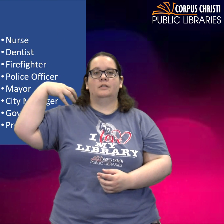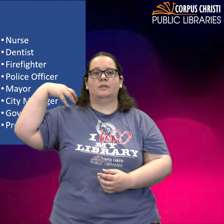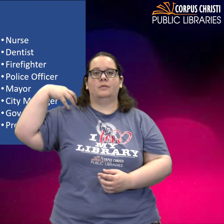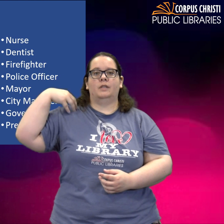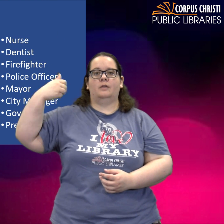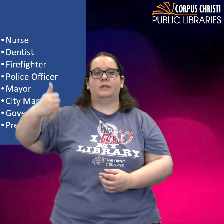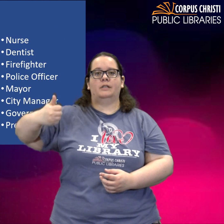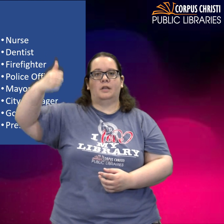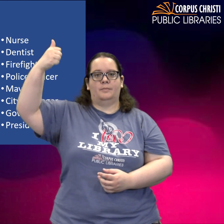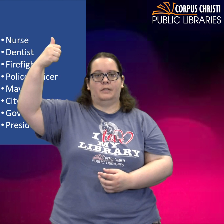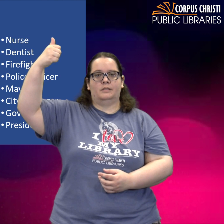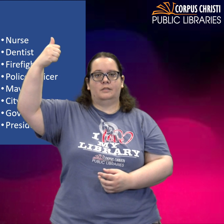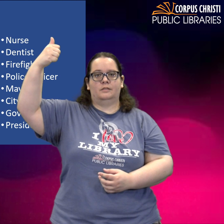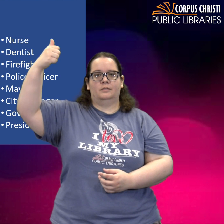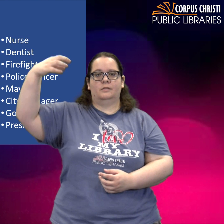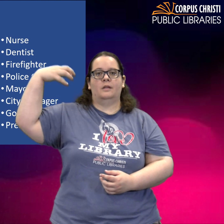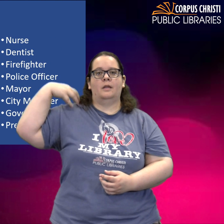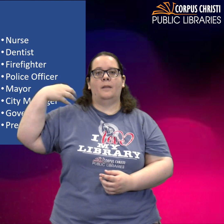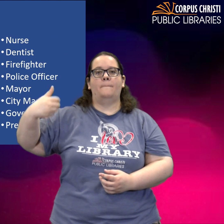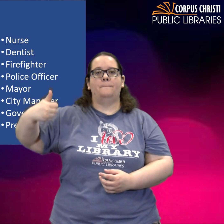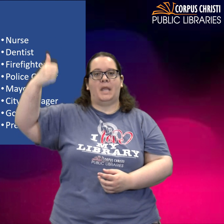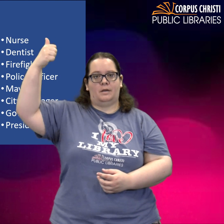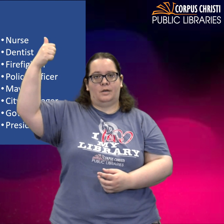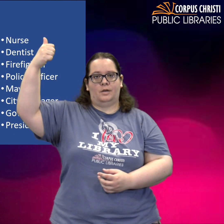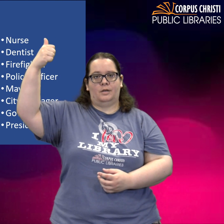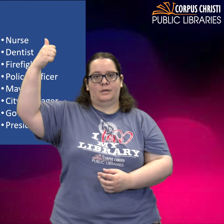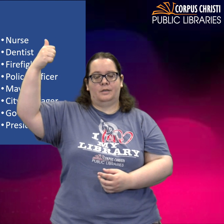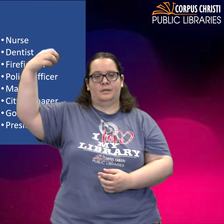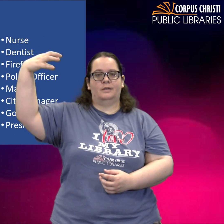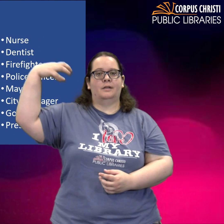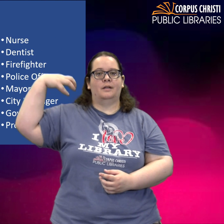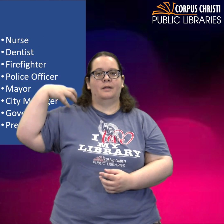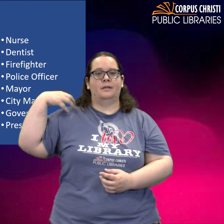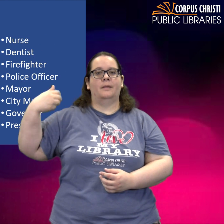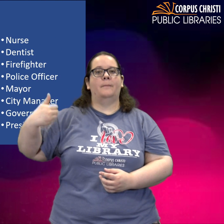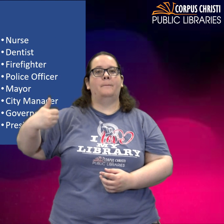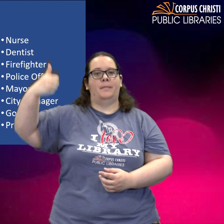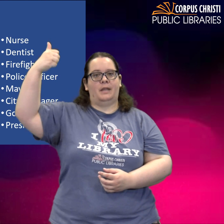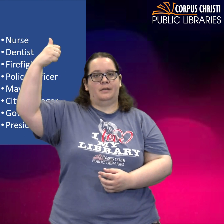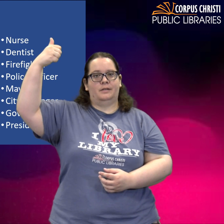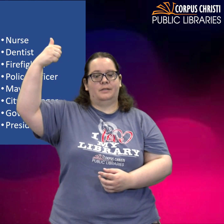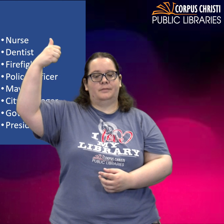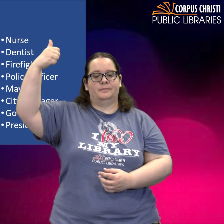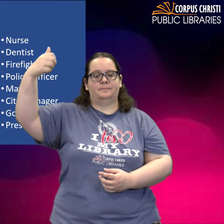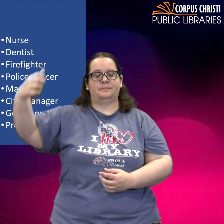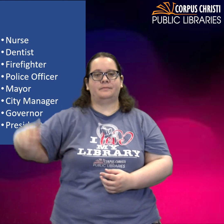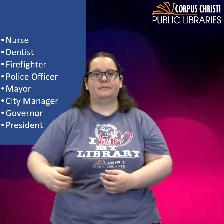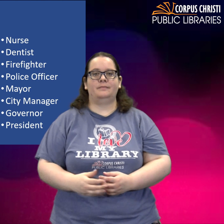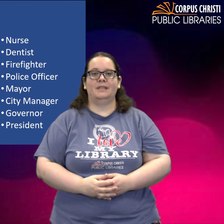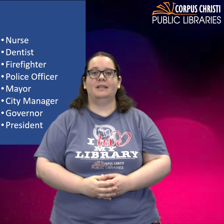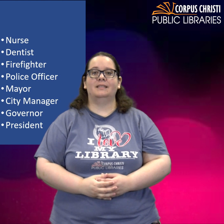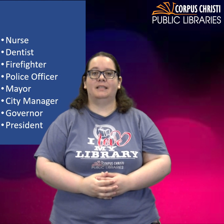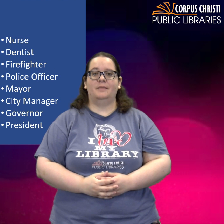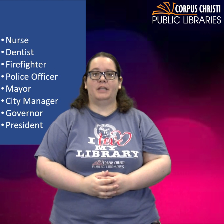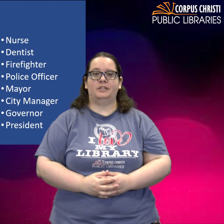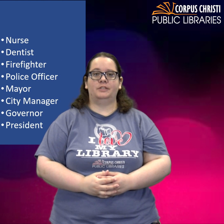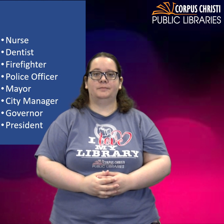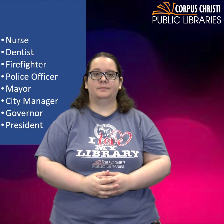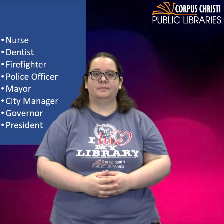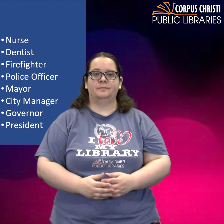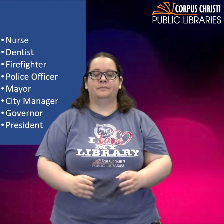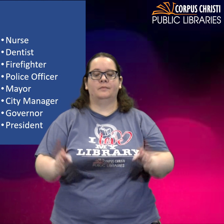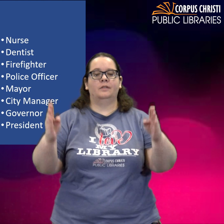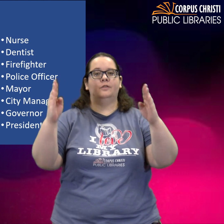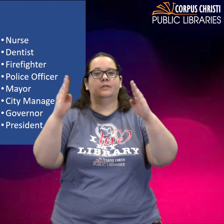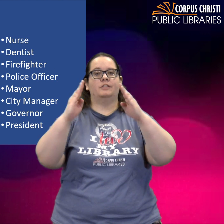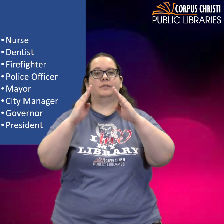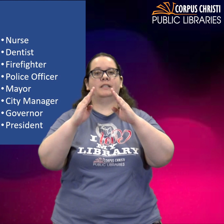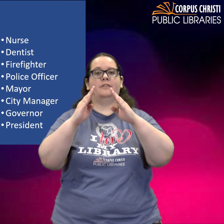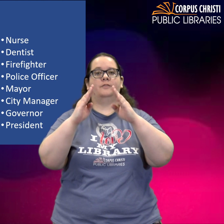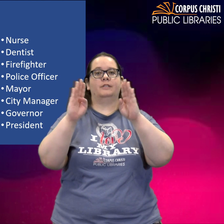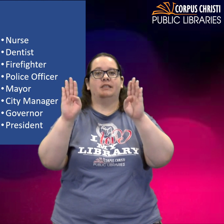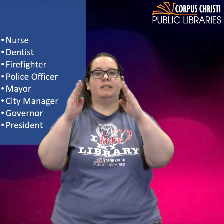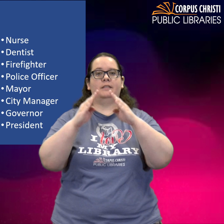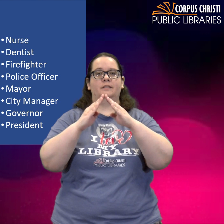So they are one of the top bosses. Mayor. City manager, you're going to do the sign for city: